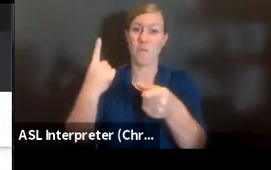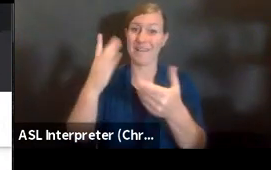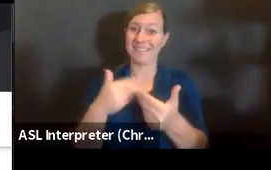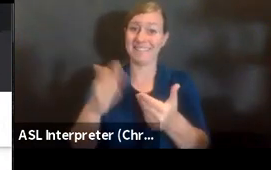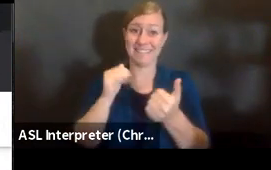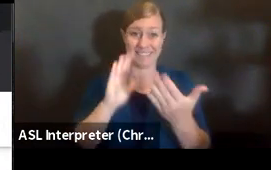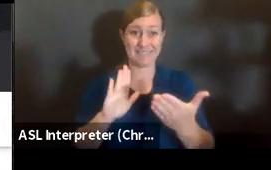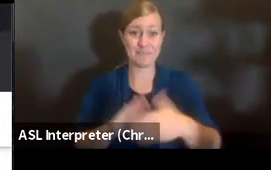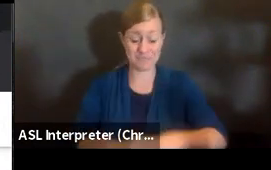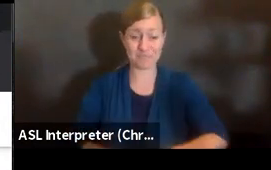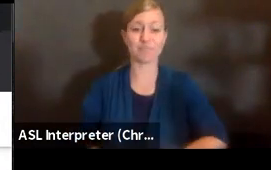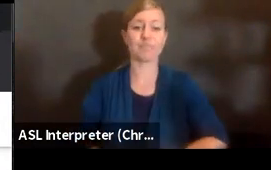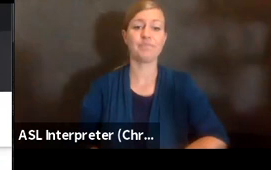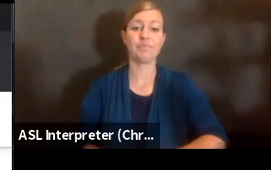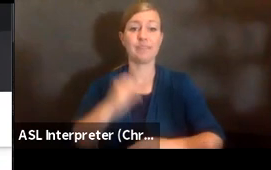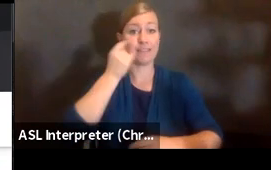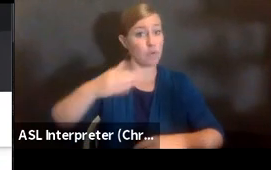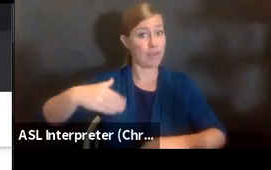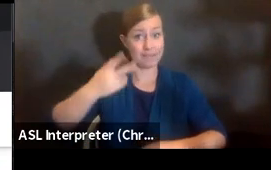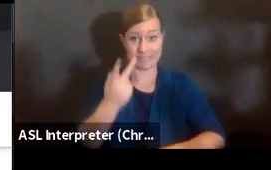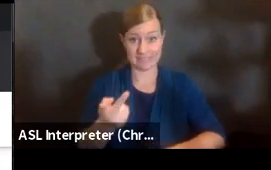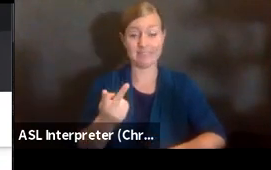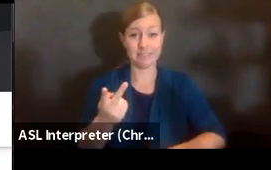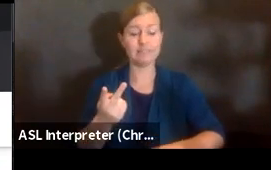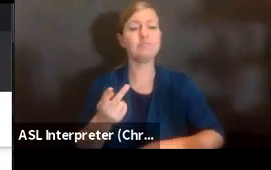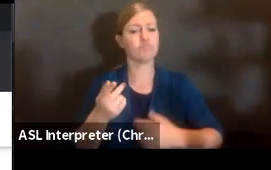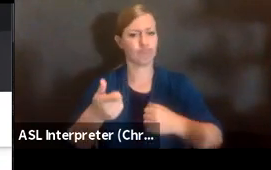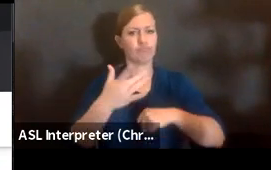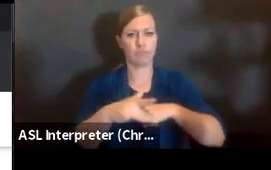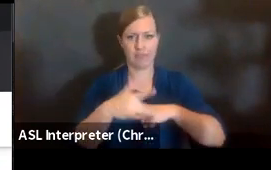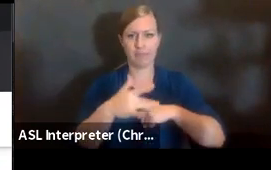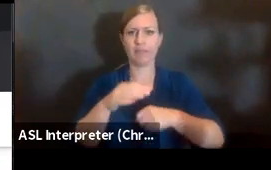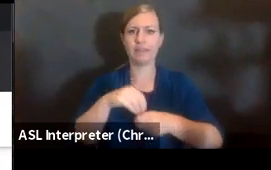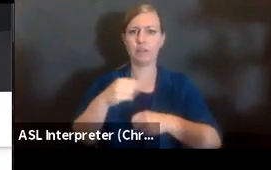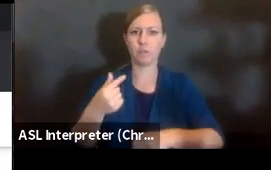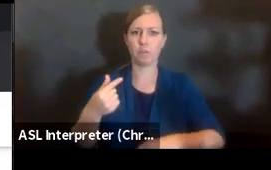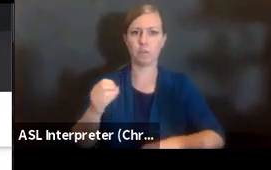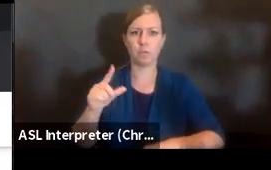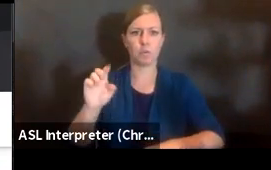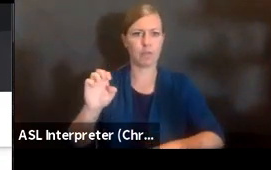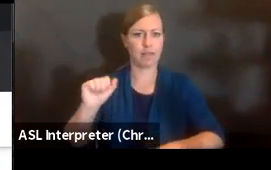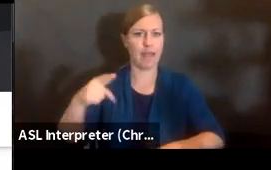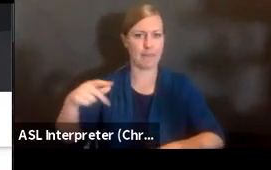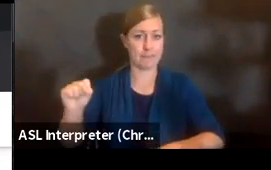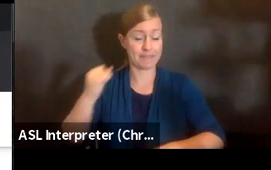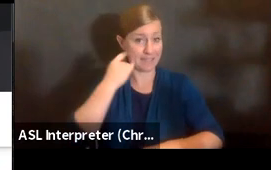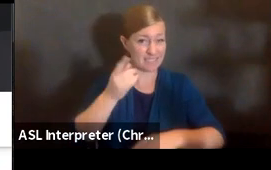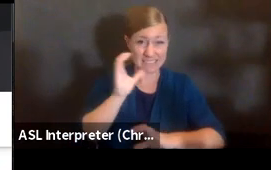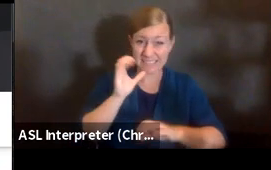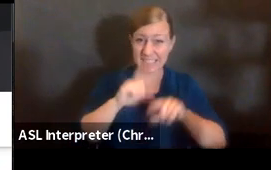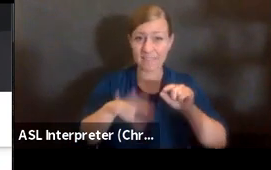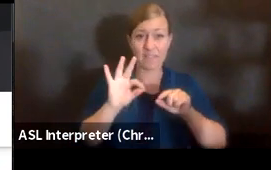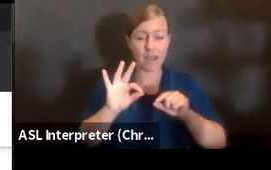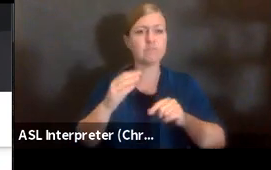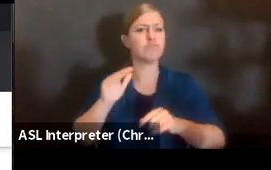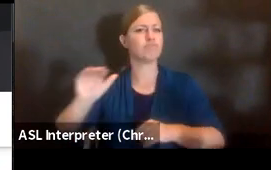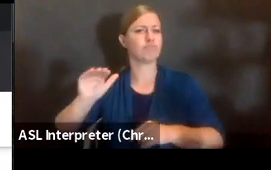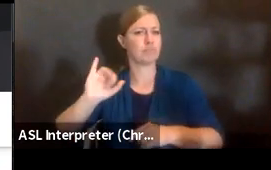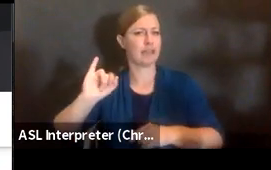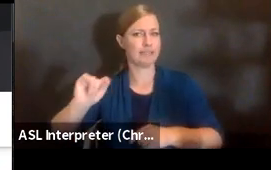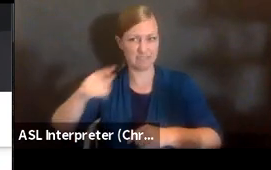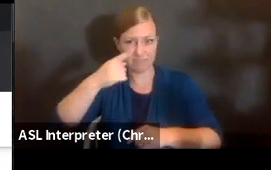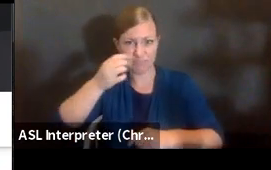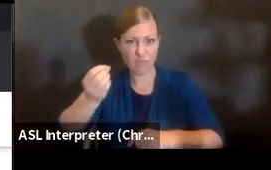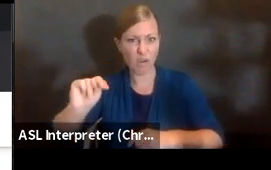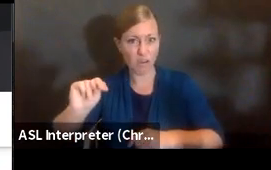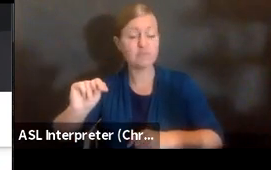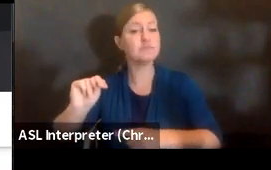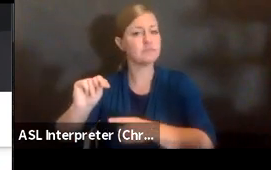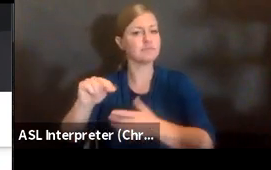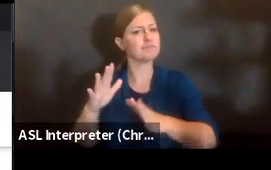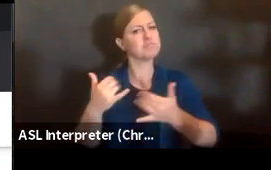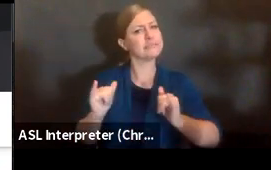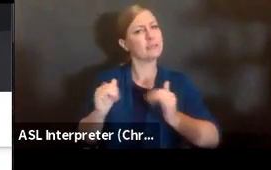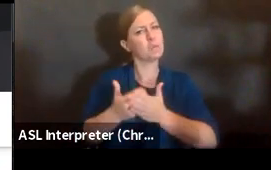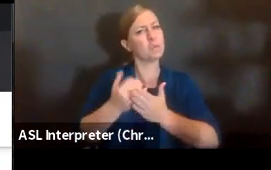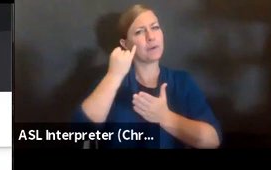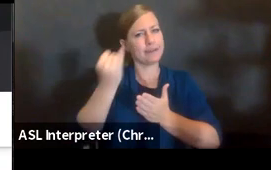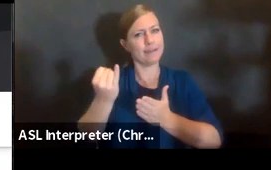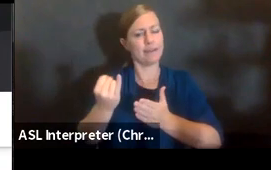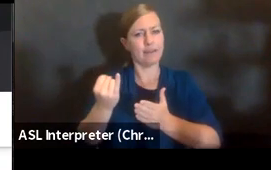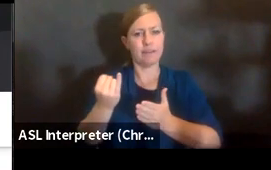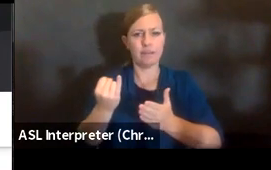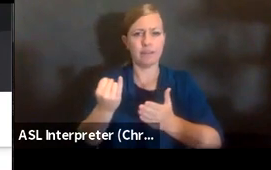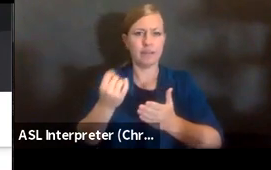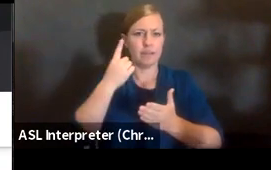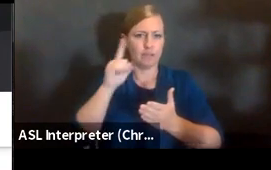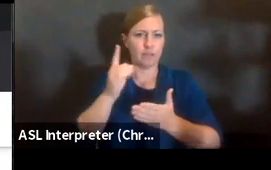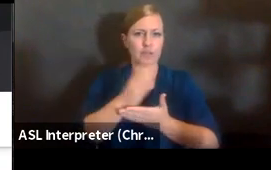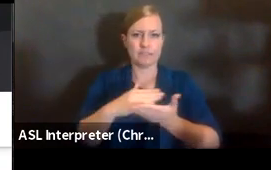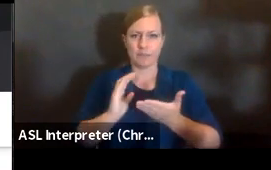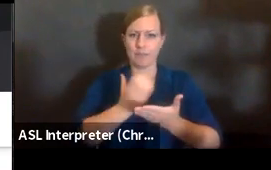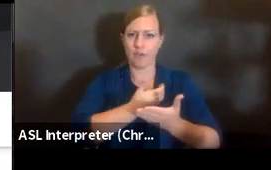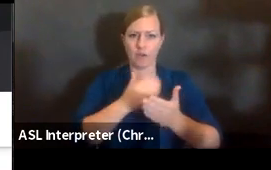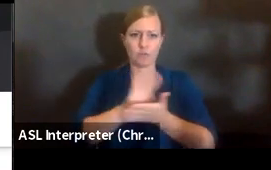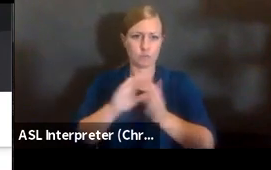Katherine Livick - ESD 112: If you have not seen it, it's available in your Google Apps. If you cannot find it, you may want to ask IT to turn it on, because it is still kind of a new idea for some of our districts and they haven't tried it.